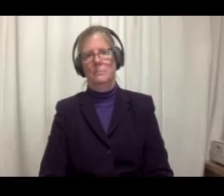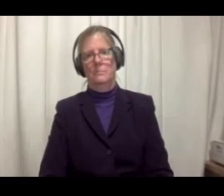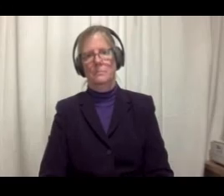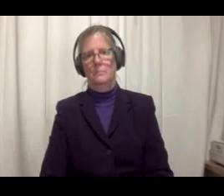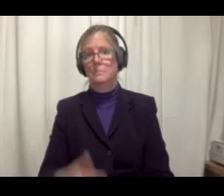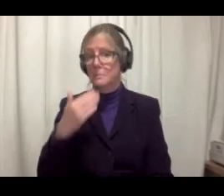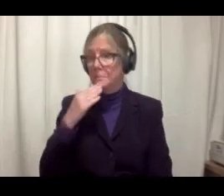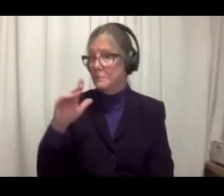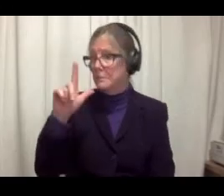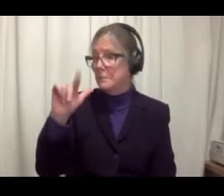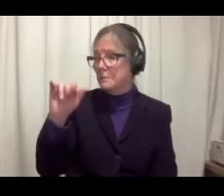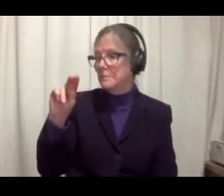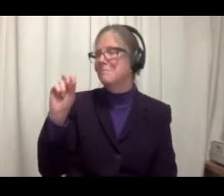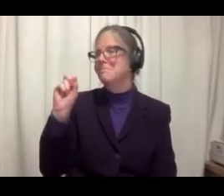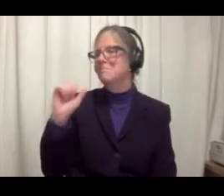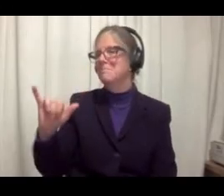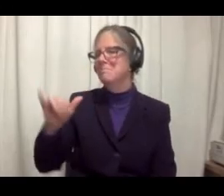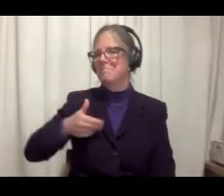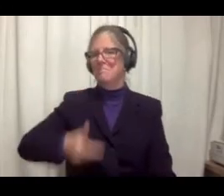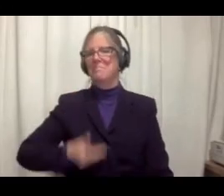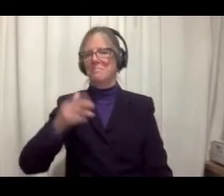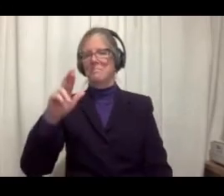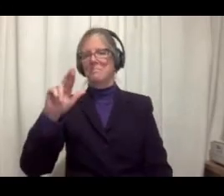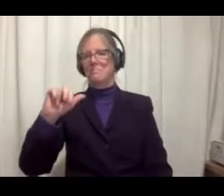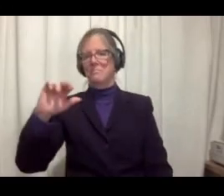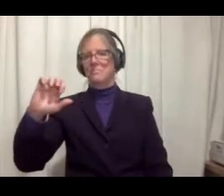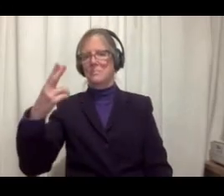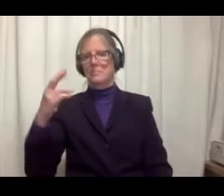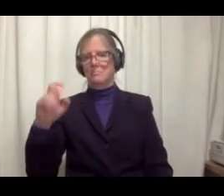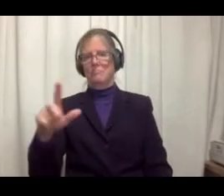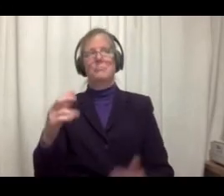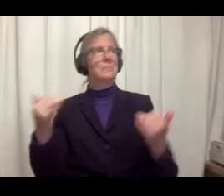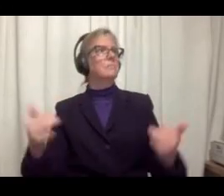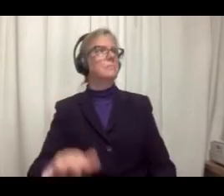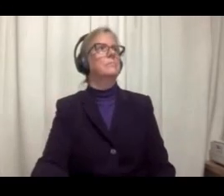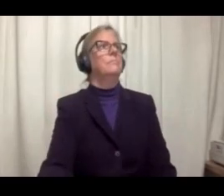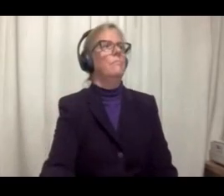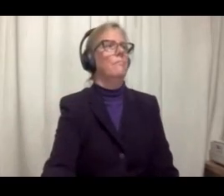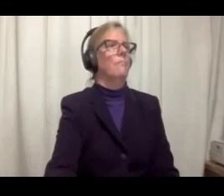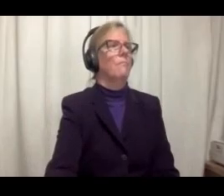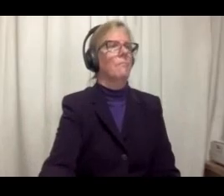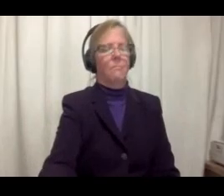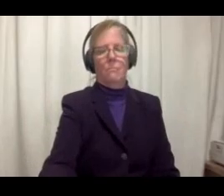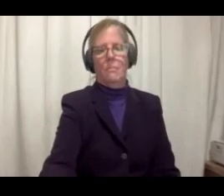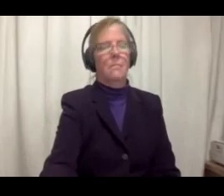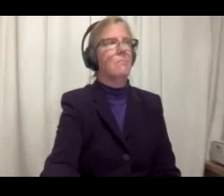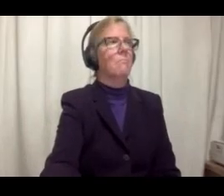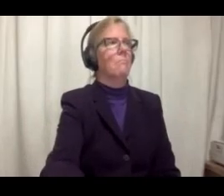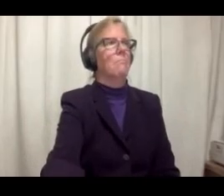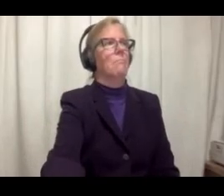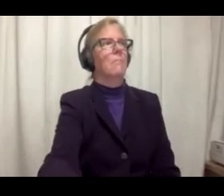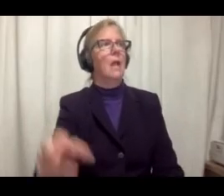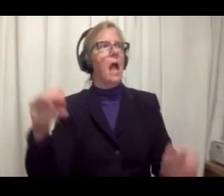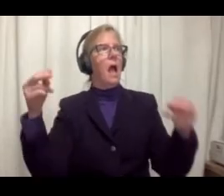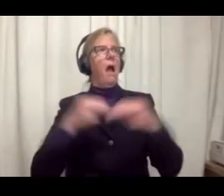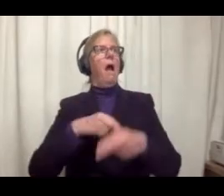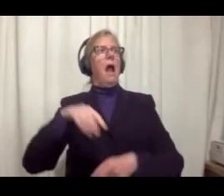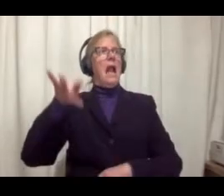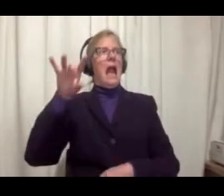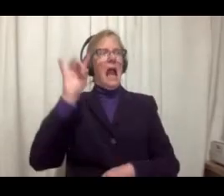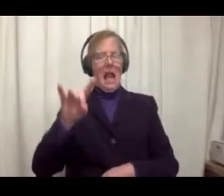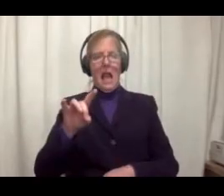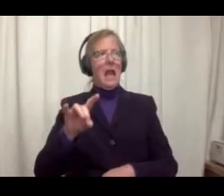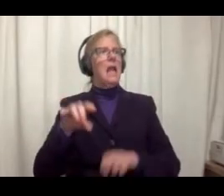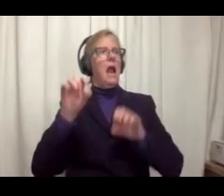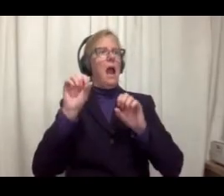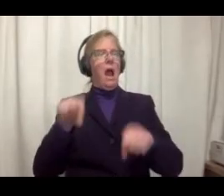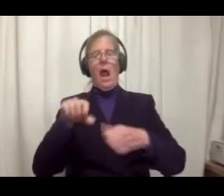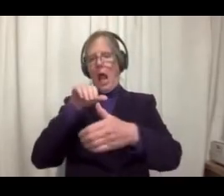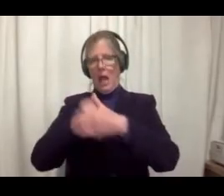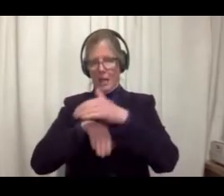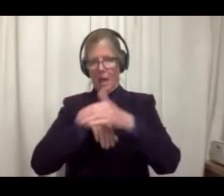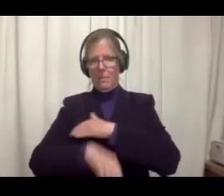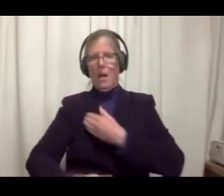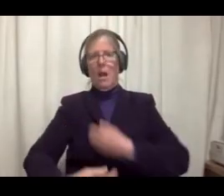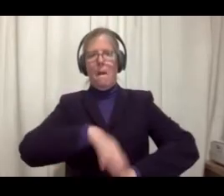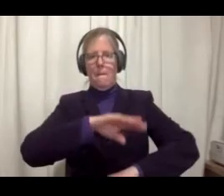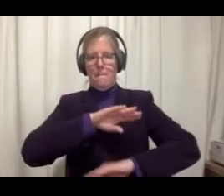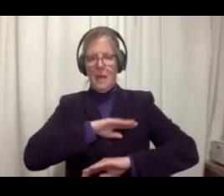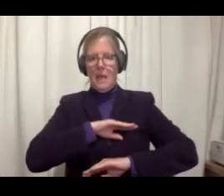this is Rachel speaking. Slide 8, Accessibility – Meeting Section 508 Requirements.